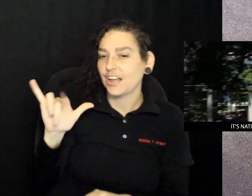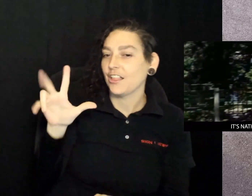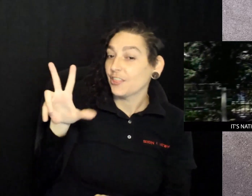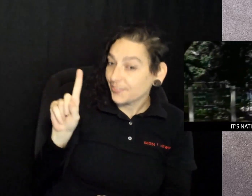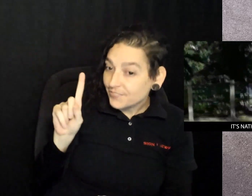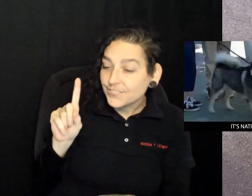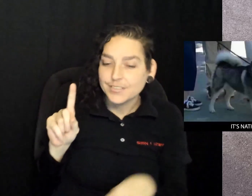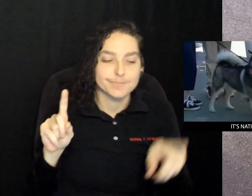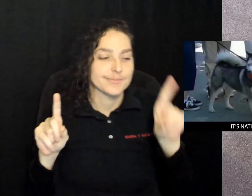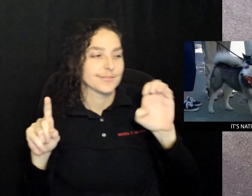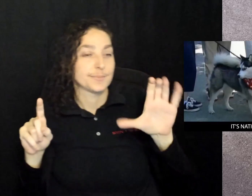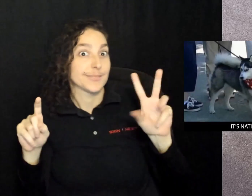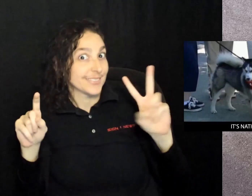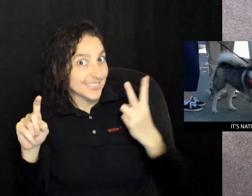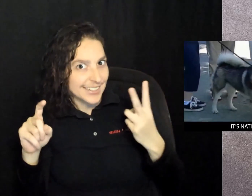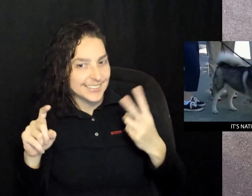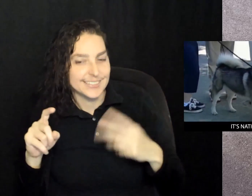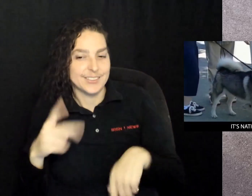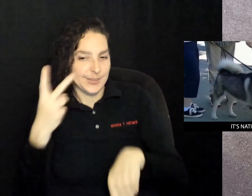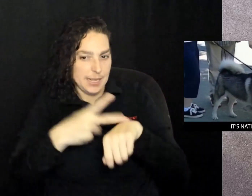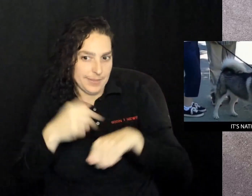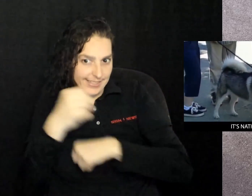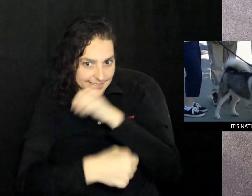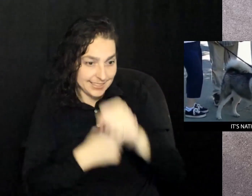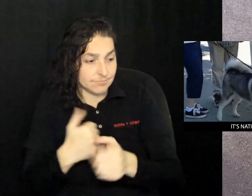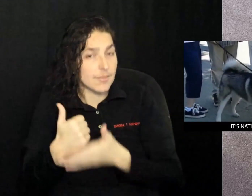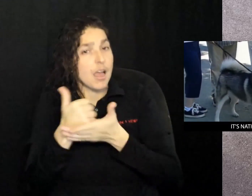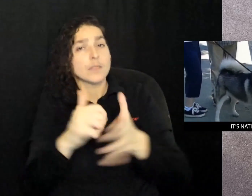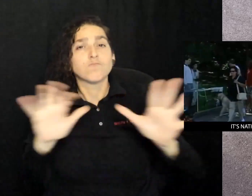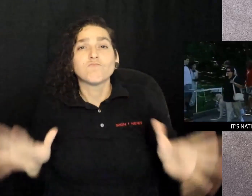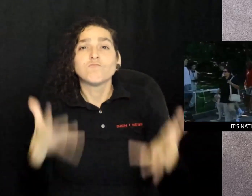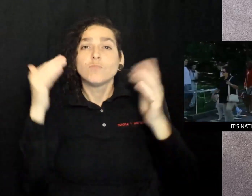the special day is celebrated twice a year July 31